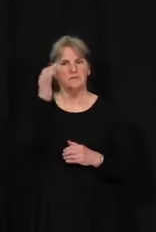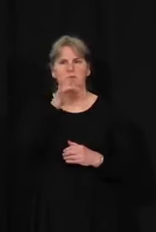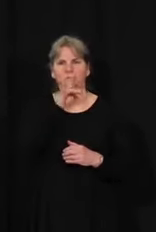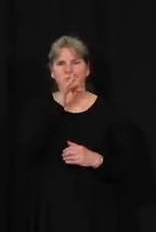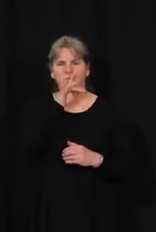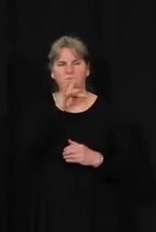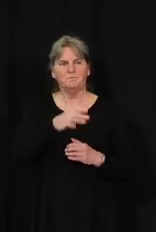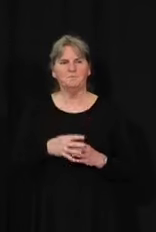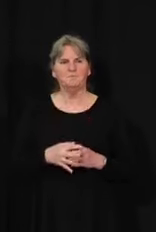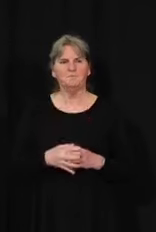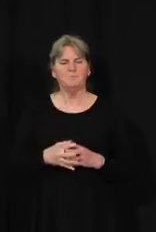Reporter: [ Speaking French ]